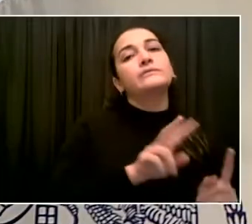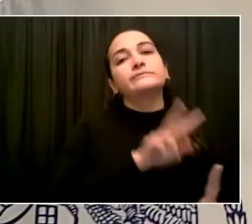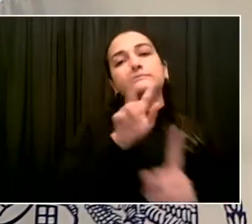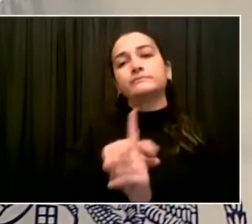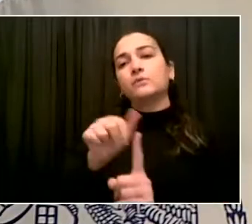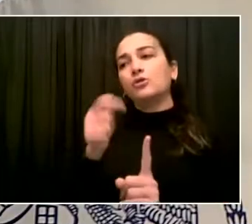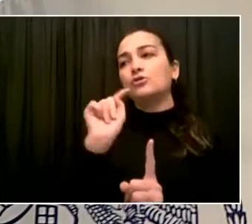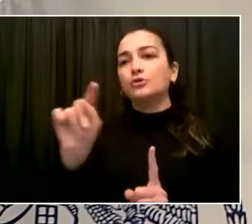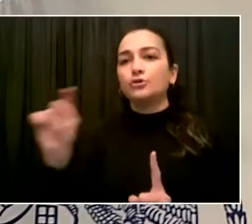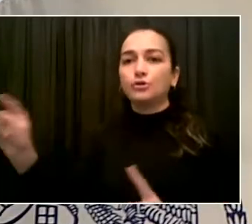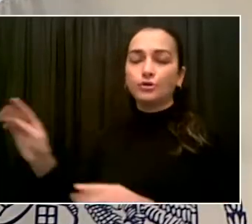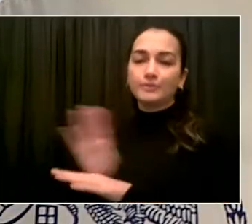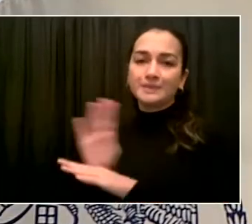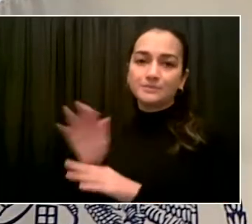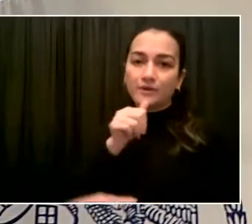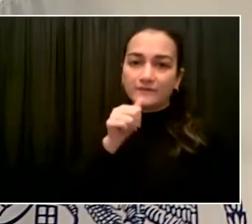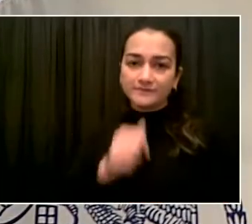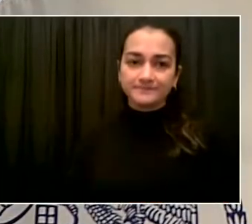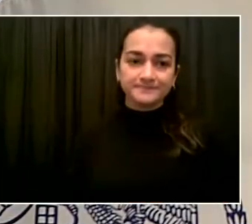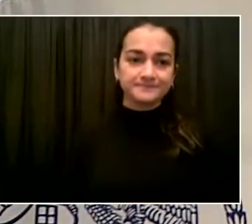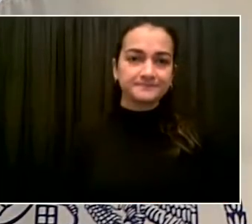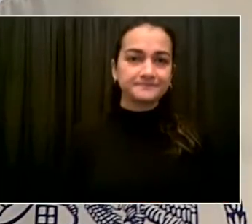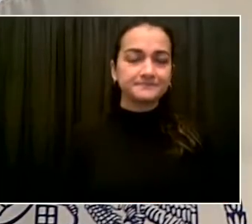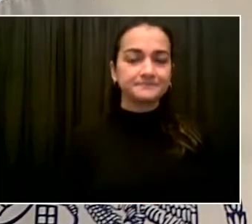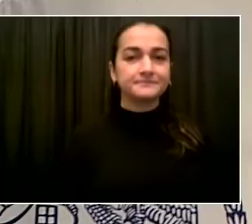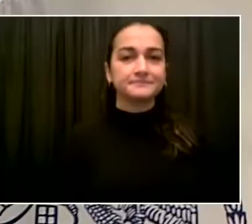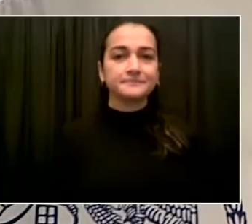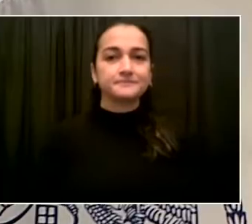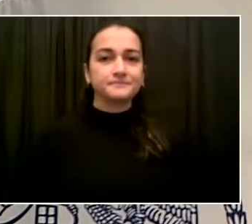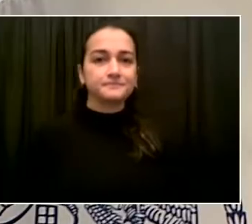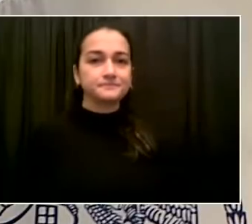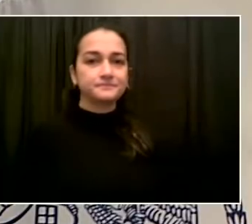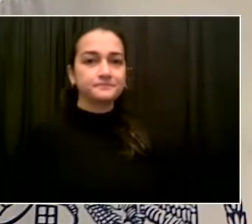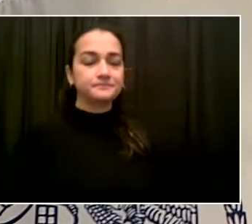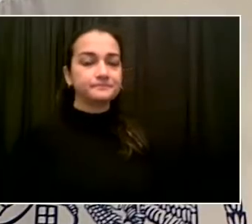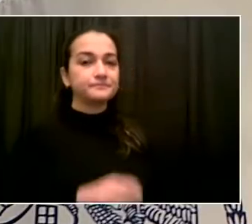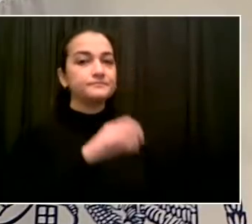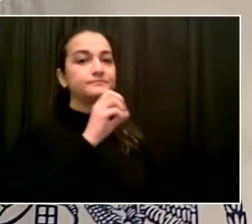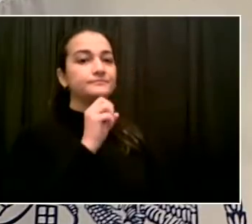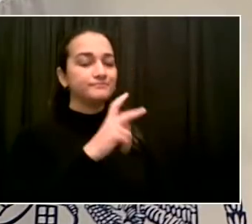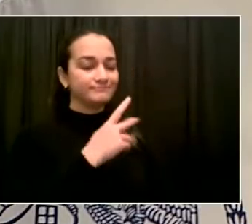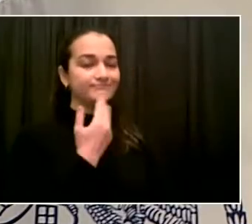FEEL IT'S GOT A LOT OF EVIDENCE WE HAVE A LOT OF EVIDENCE OF SUKKOT APPROACH